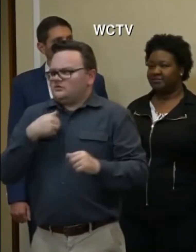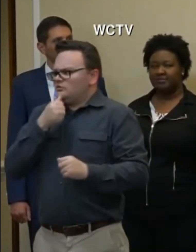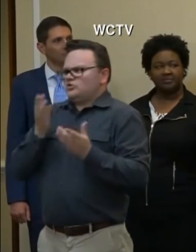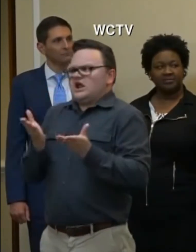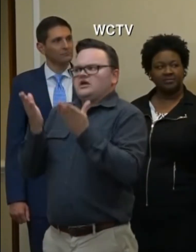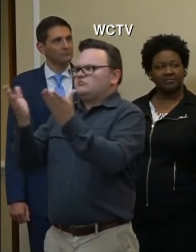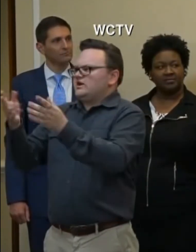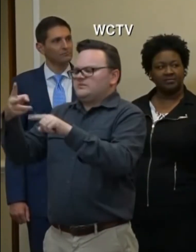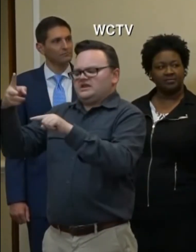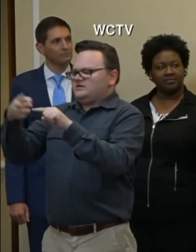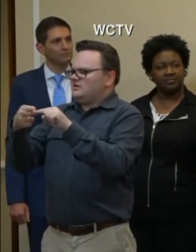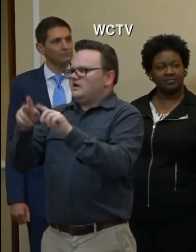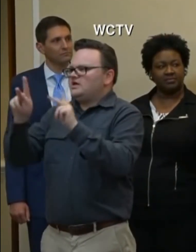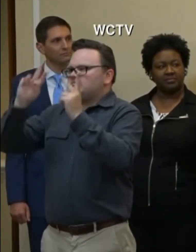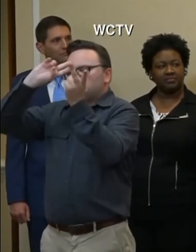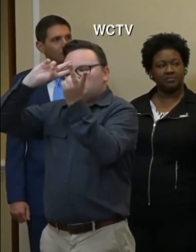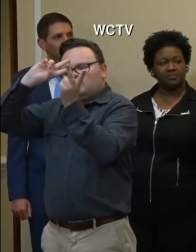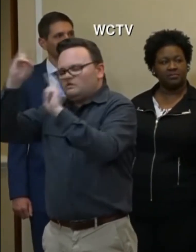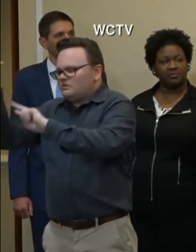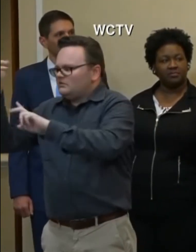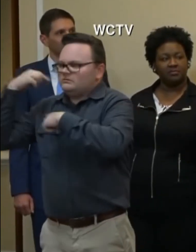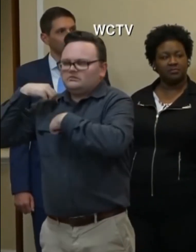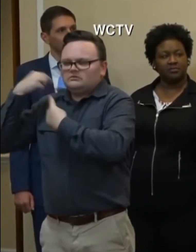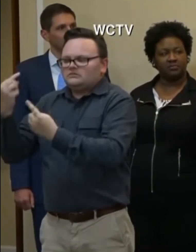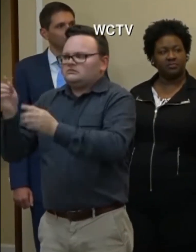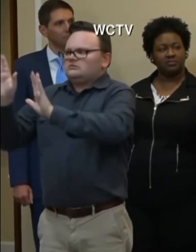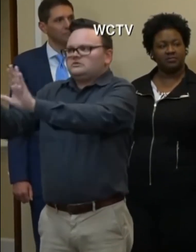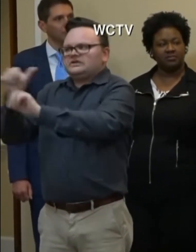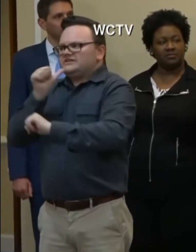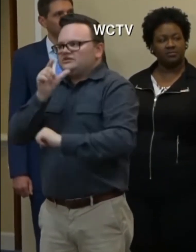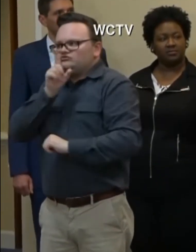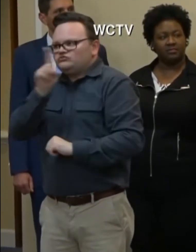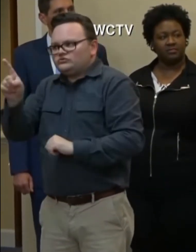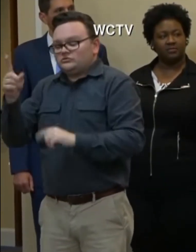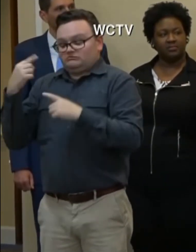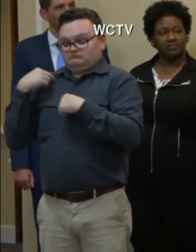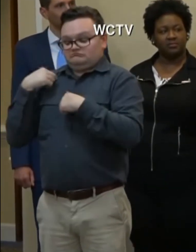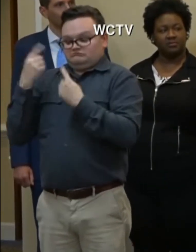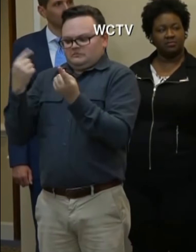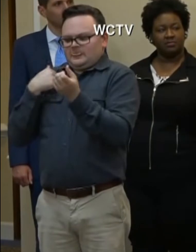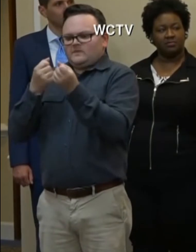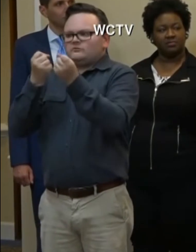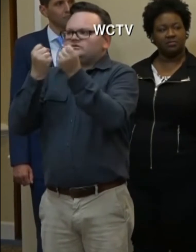consistent mischaracterization we in fact have supported hospitals receiving